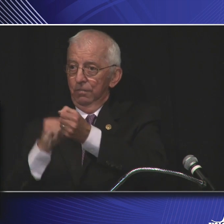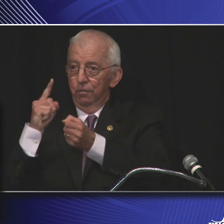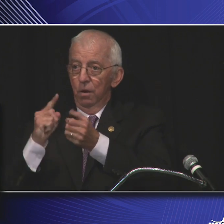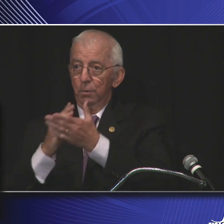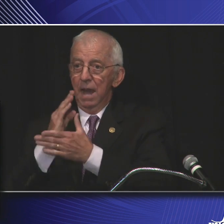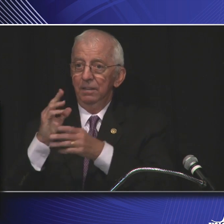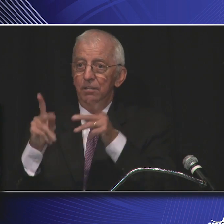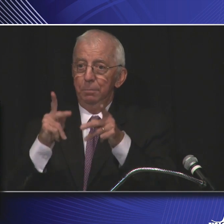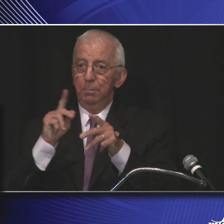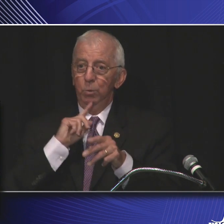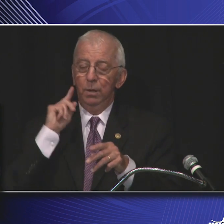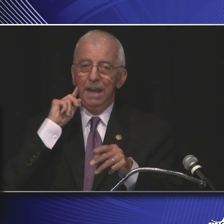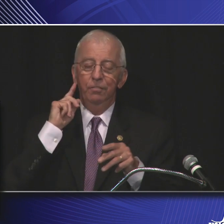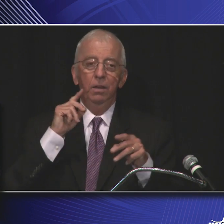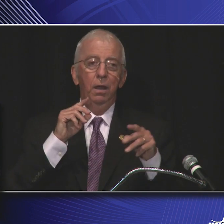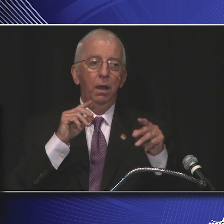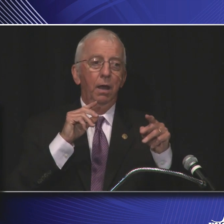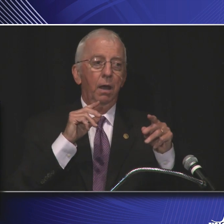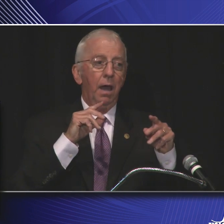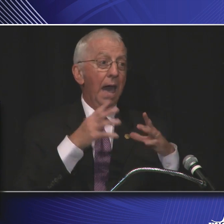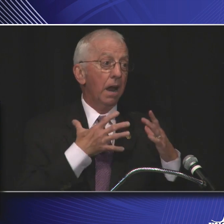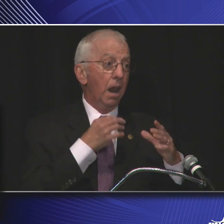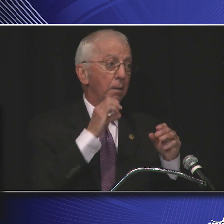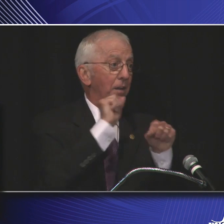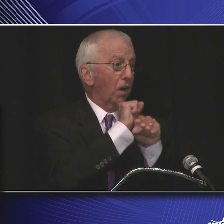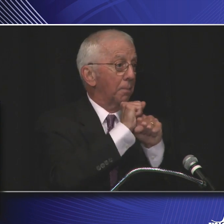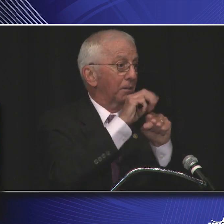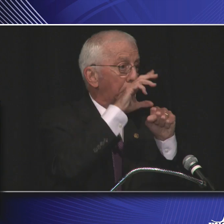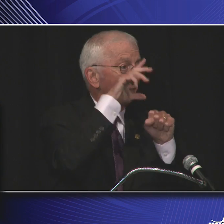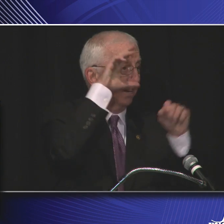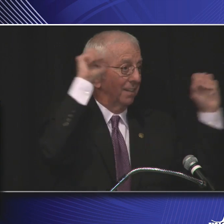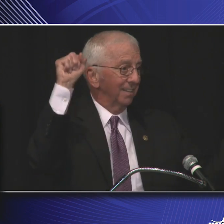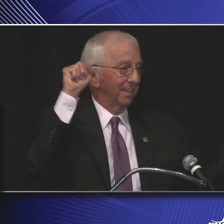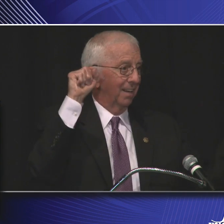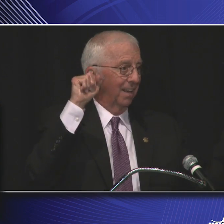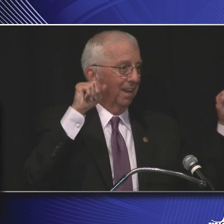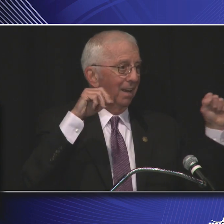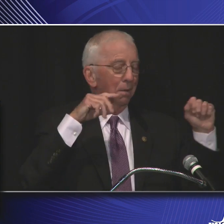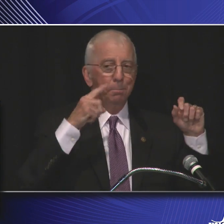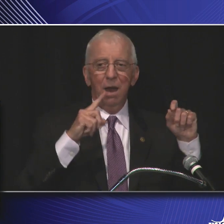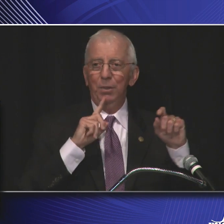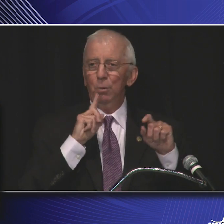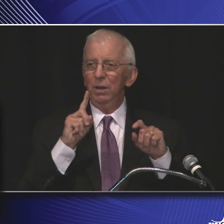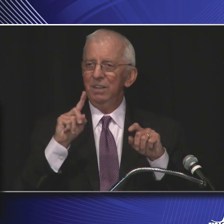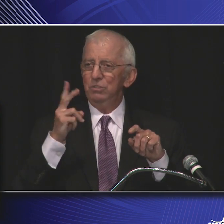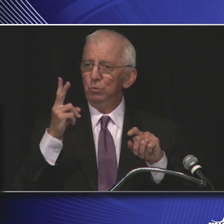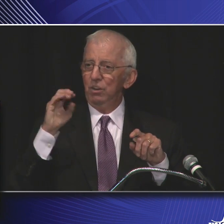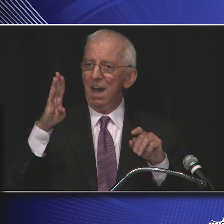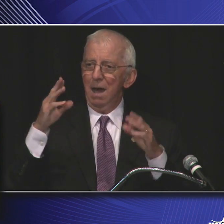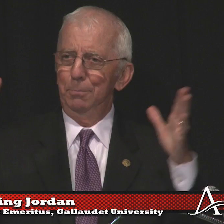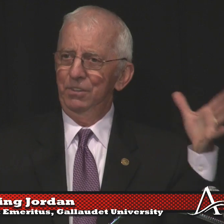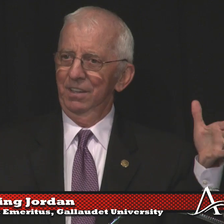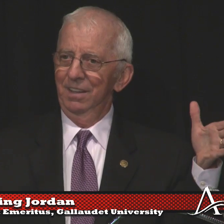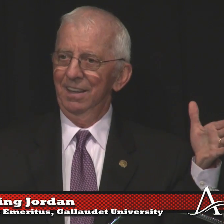for the rights of people who are deaf. And I liked my job as President. But they were really two jobs.